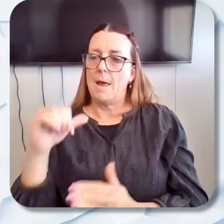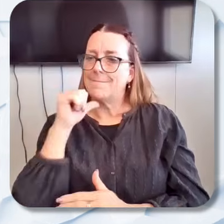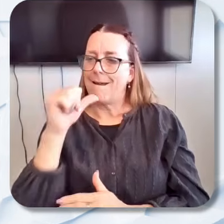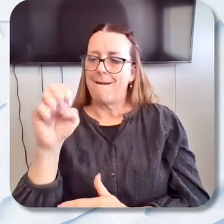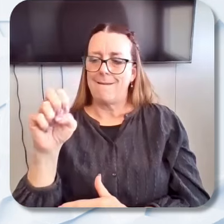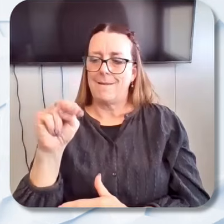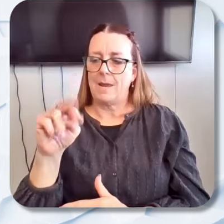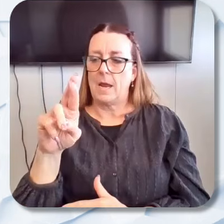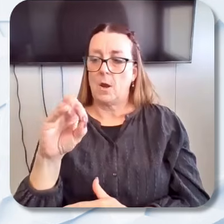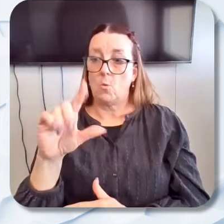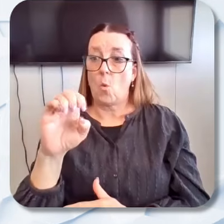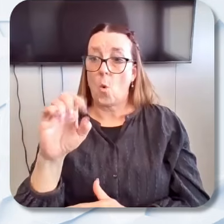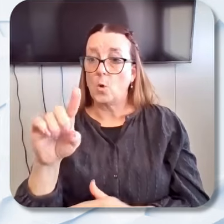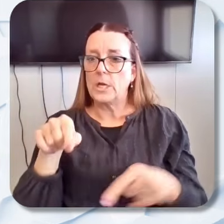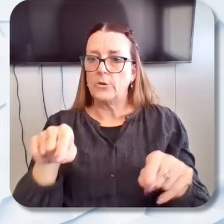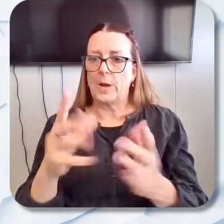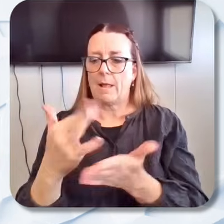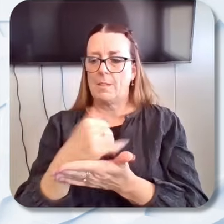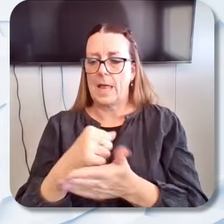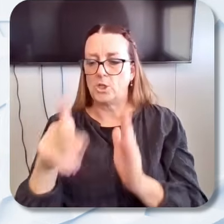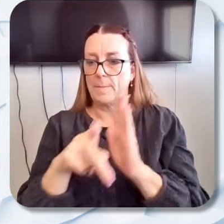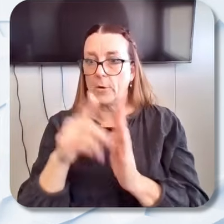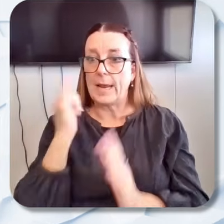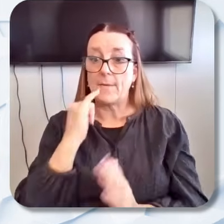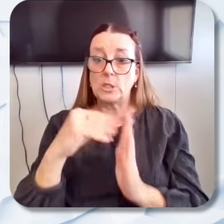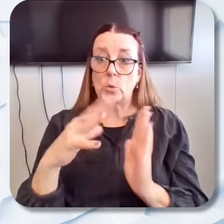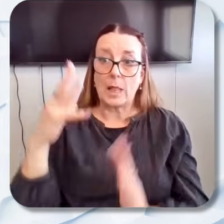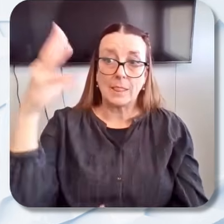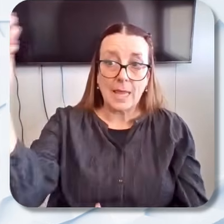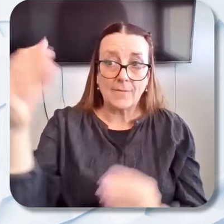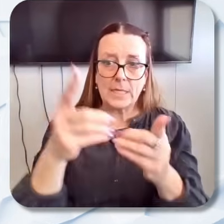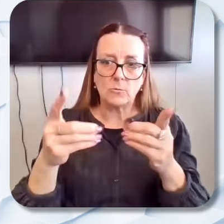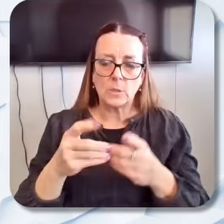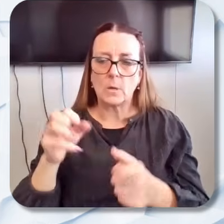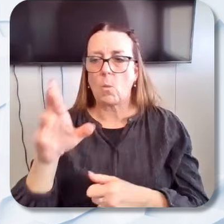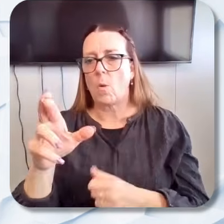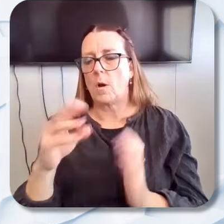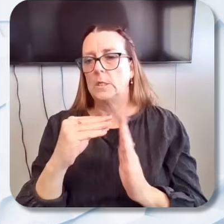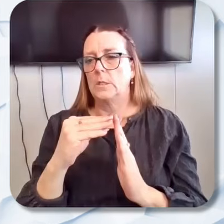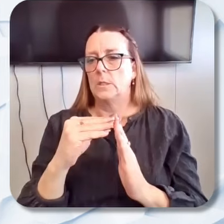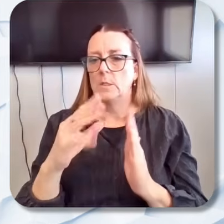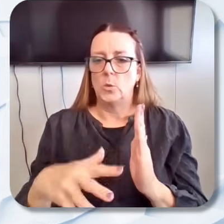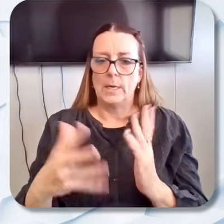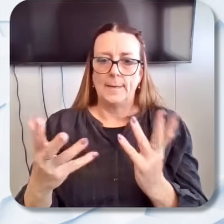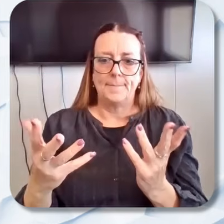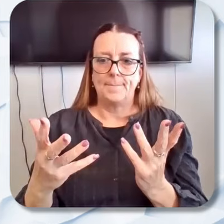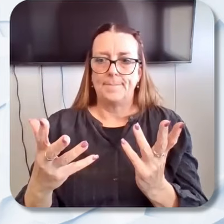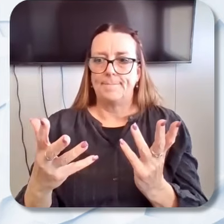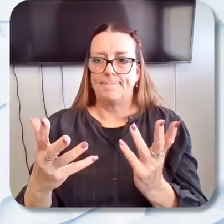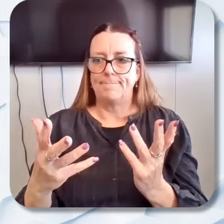the collection period they leave, or they are or they were in Census, but they're not